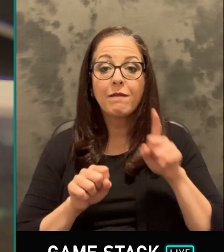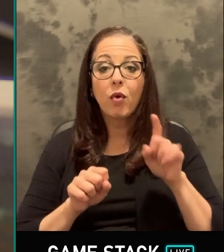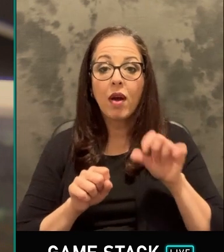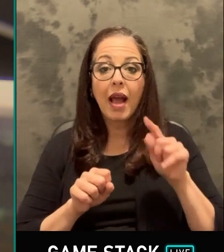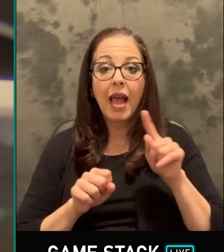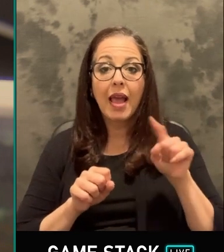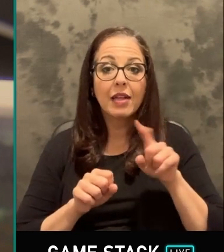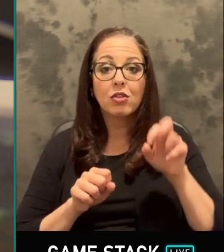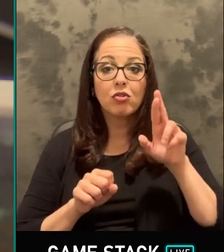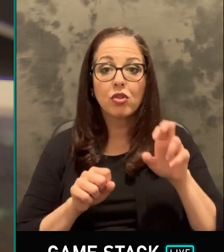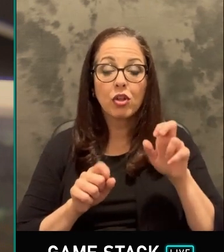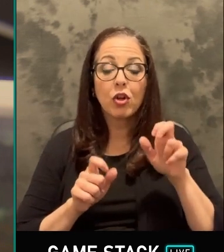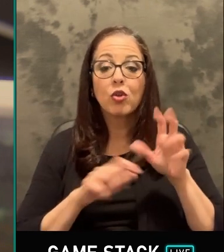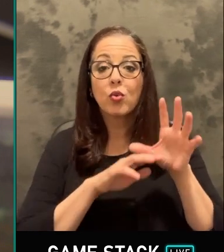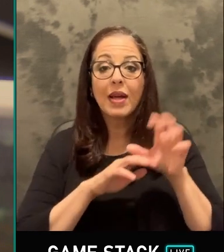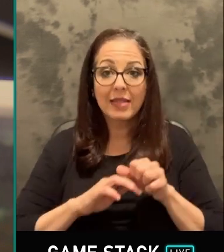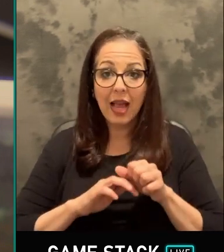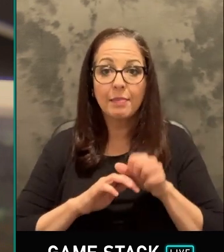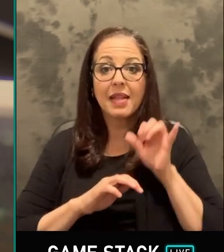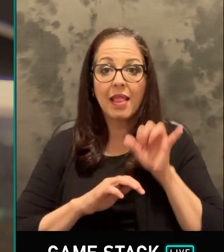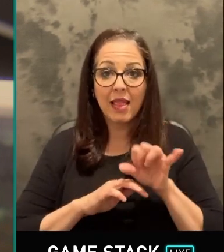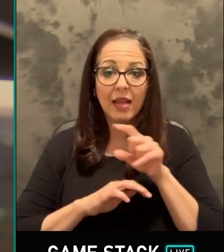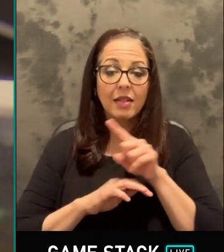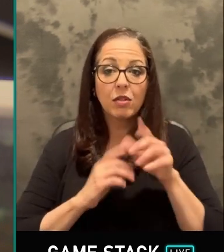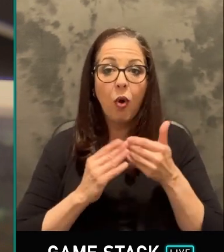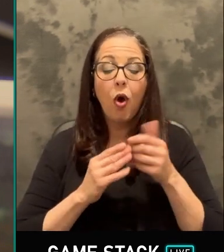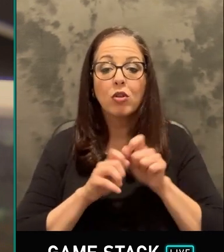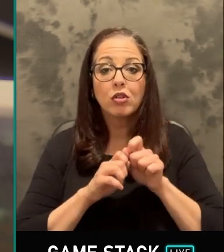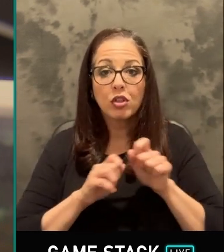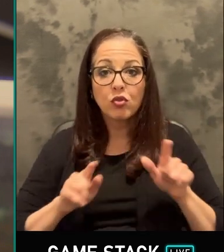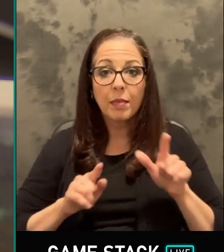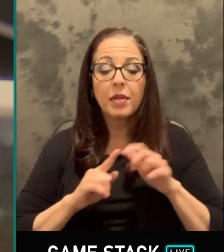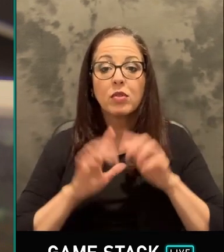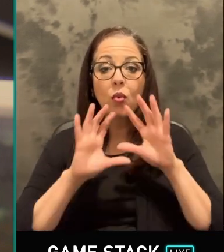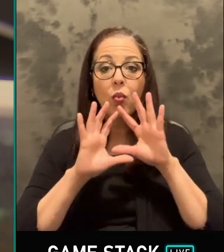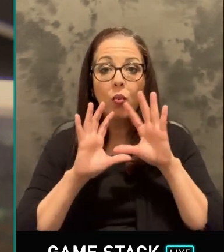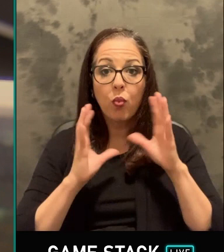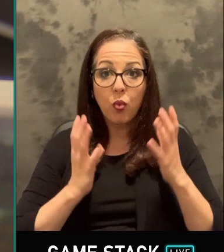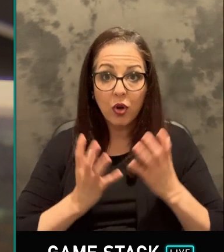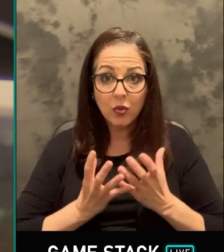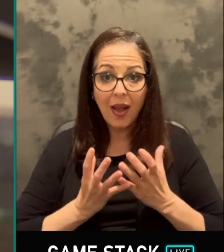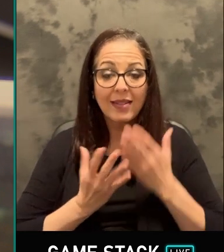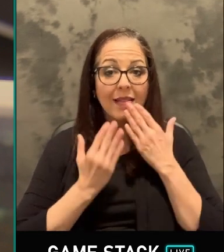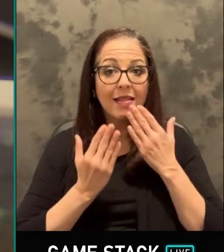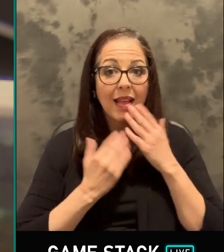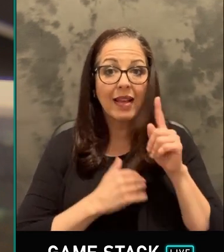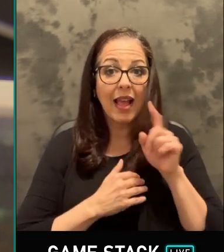storage to our needs. These are distributed worldwide, thanks to Azure CDN's helping us